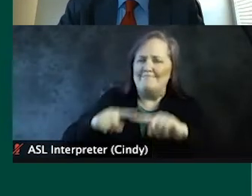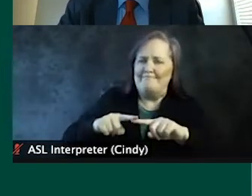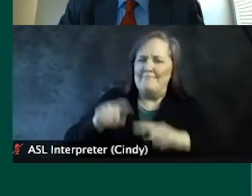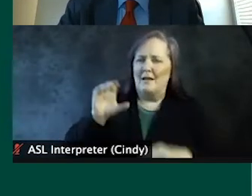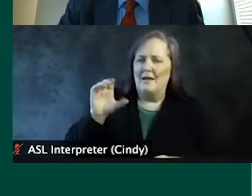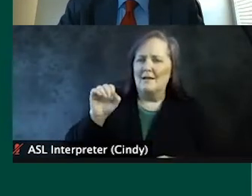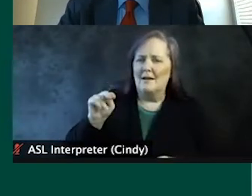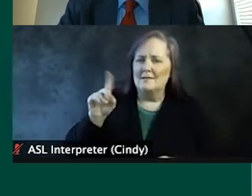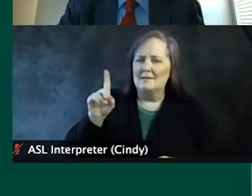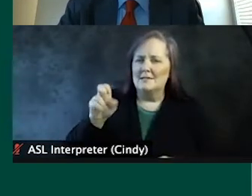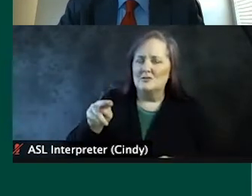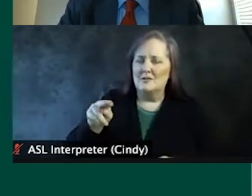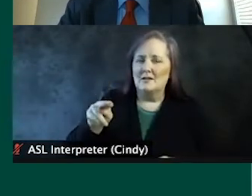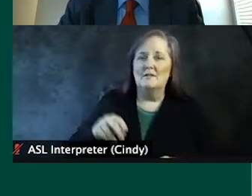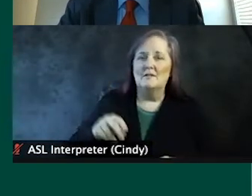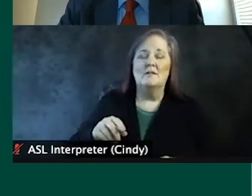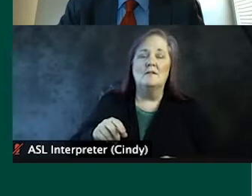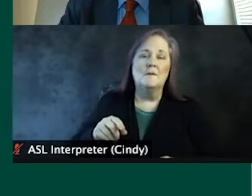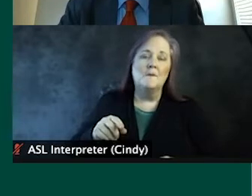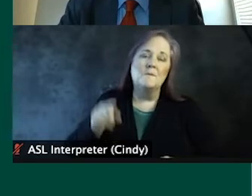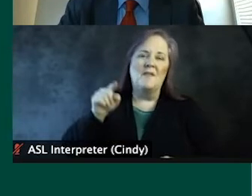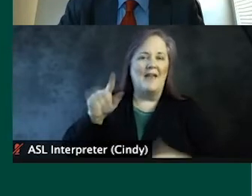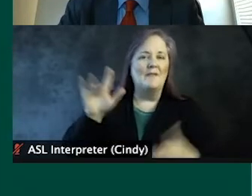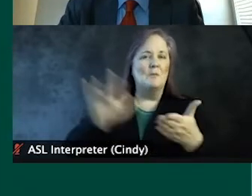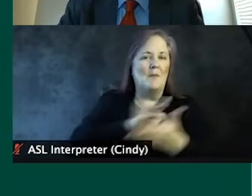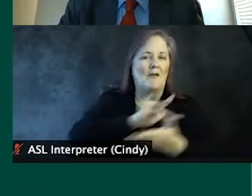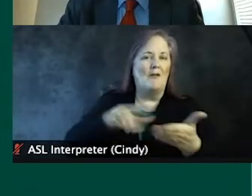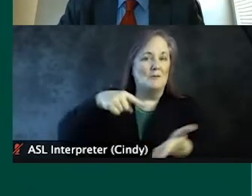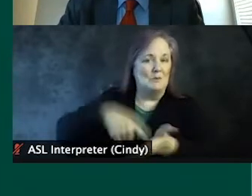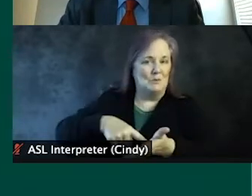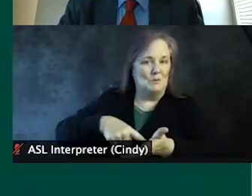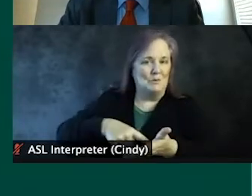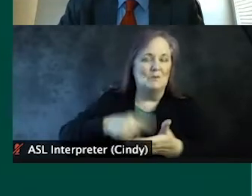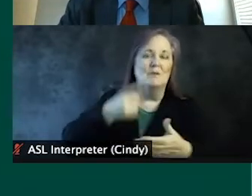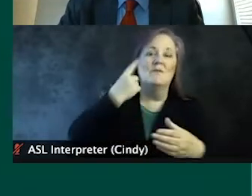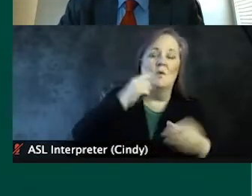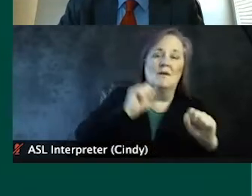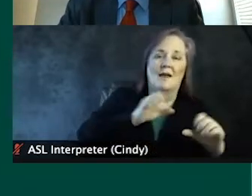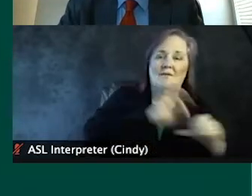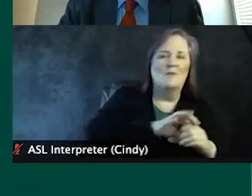at how voting rights impacted recidivism, or the correlation